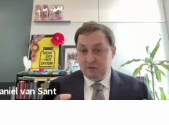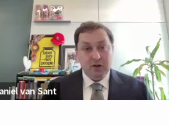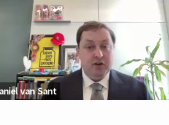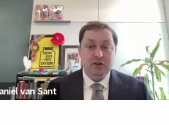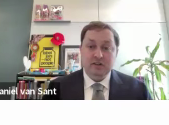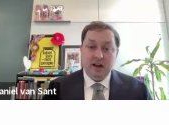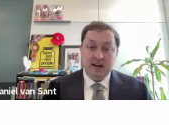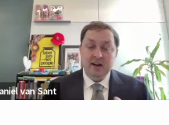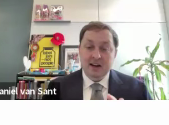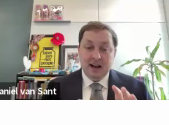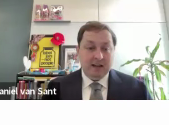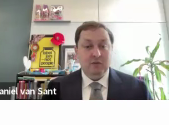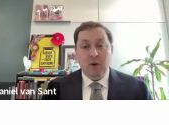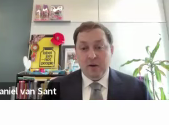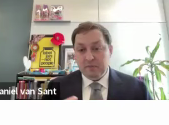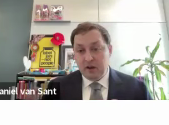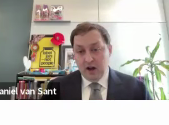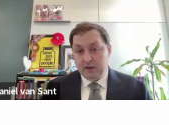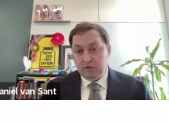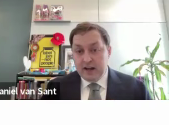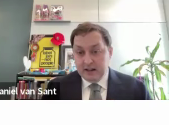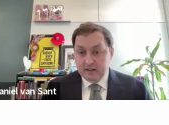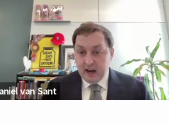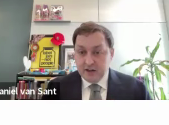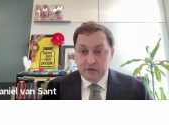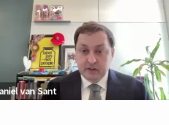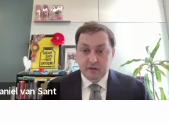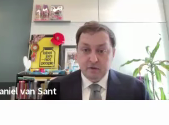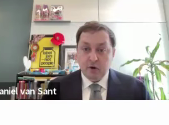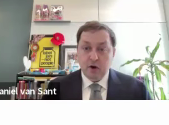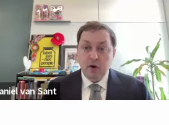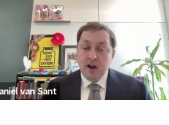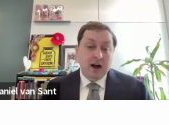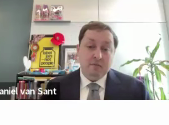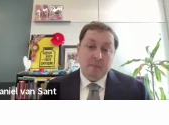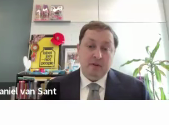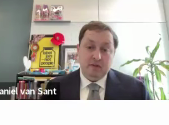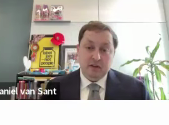and furniture design as well. On the right hand side, you see a photo of members